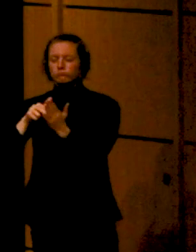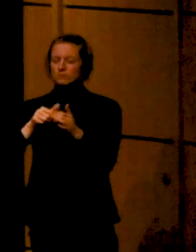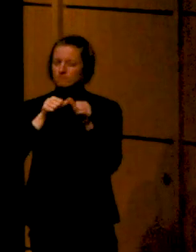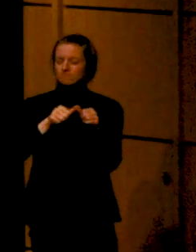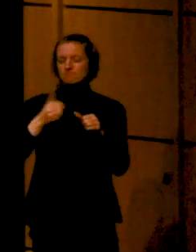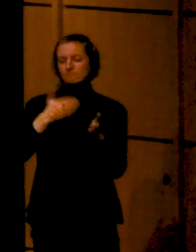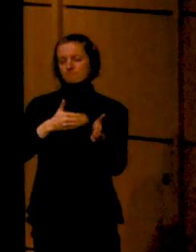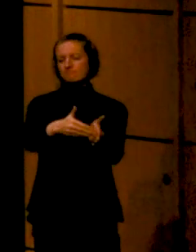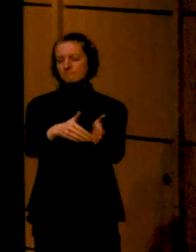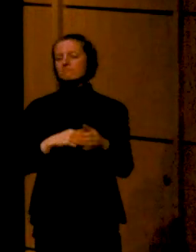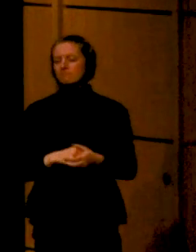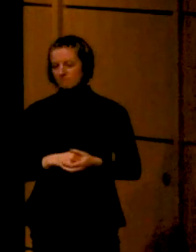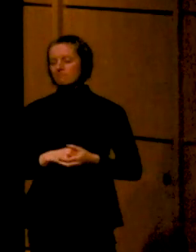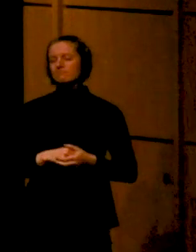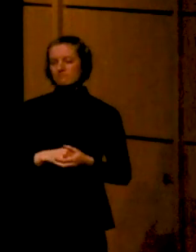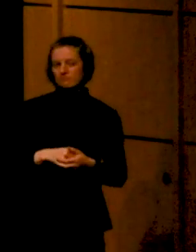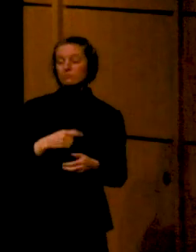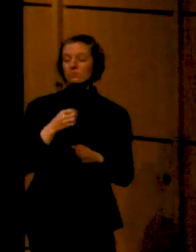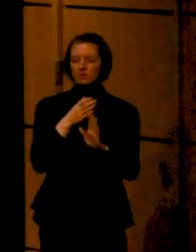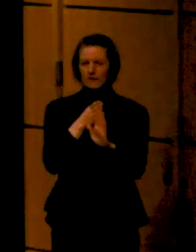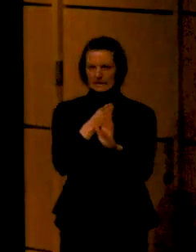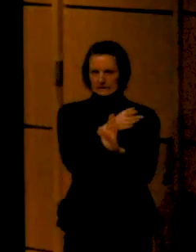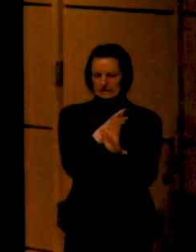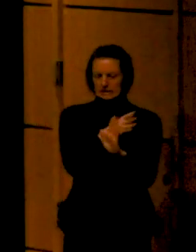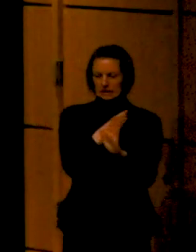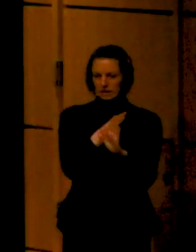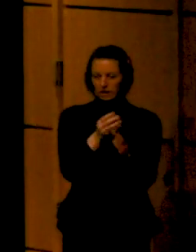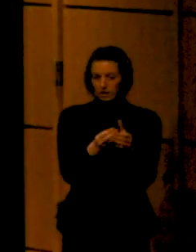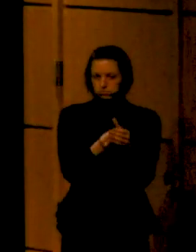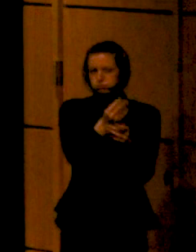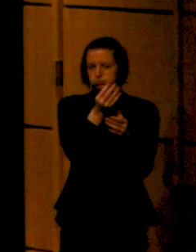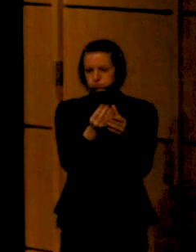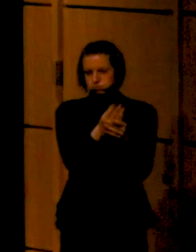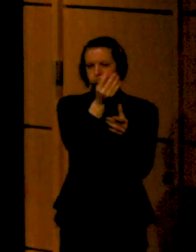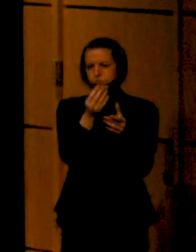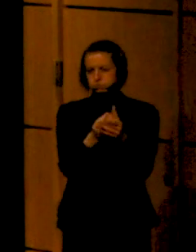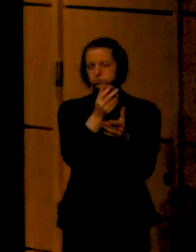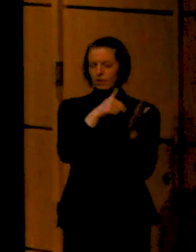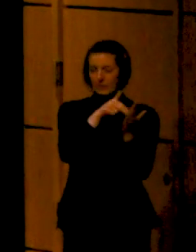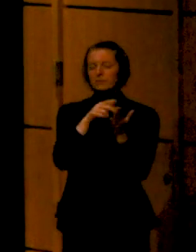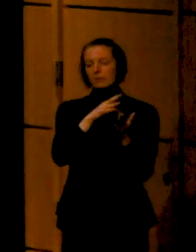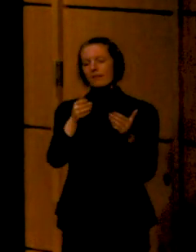the eruptions and the aftermath.